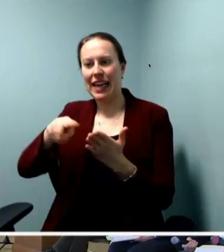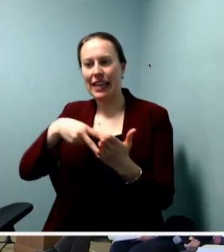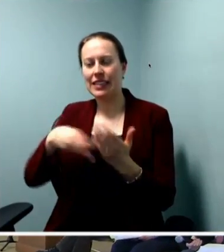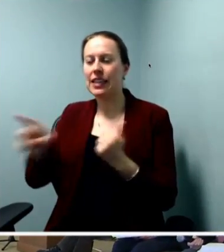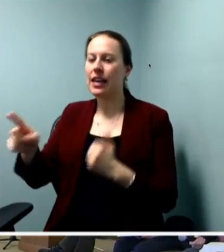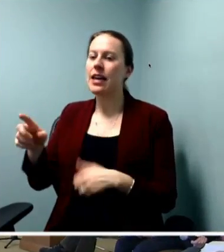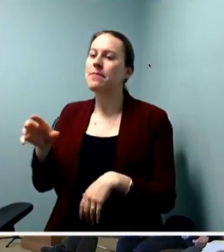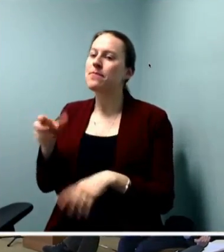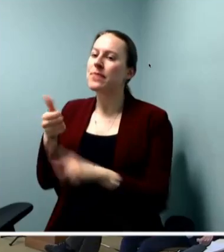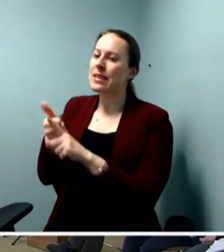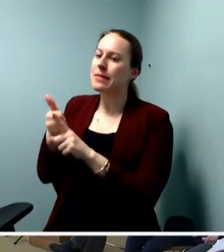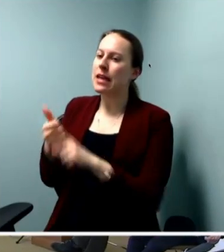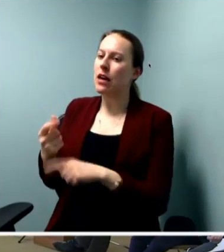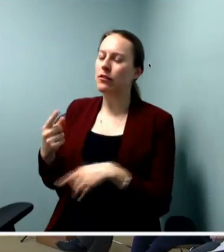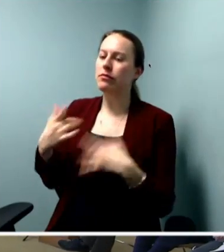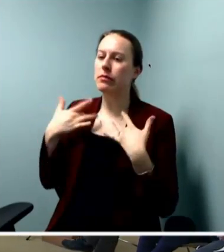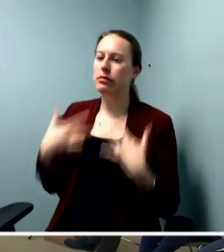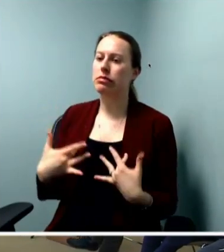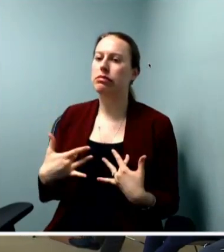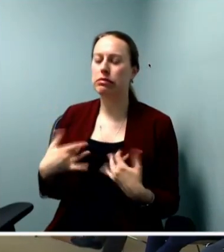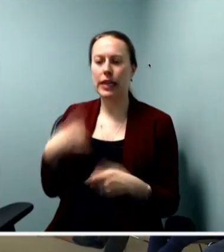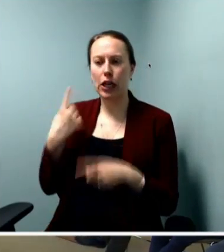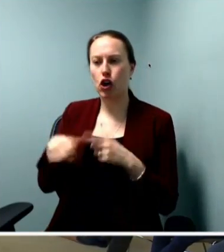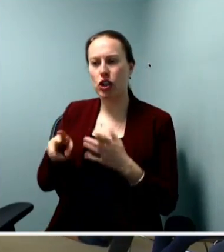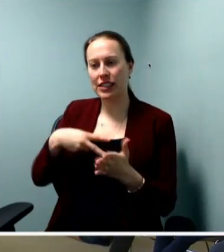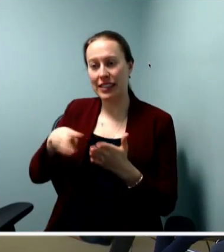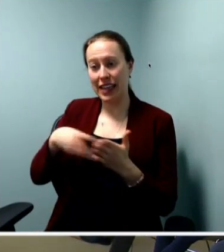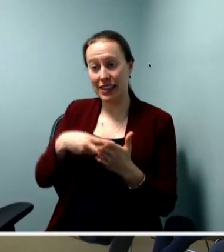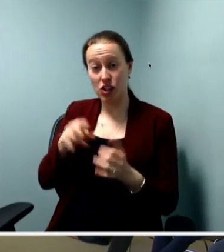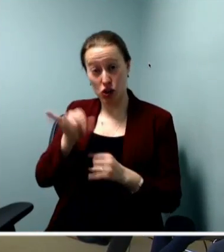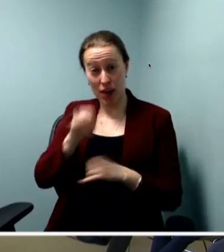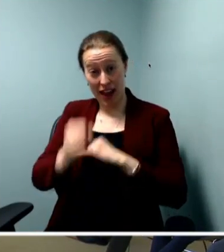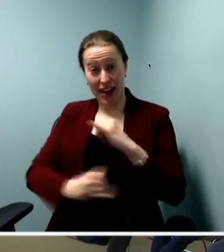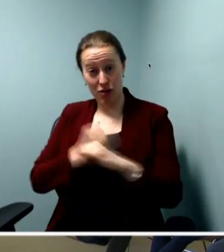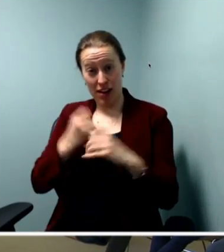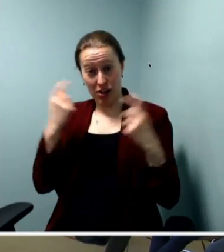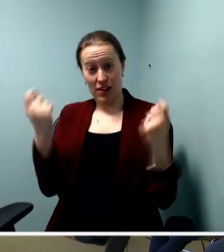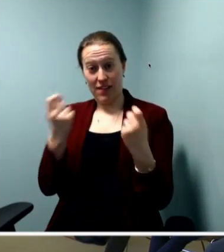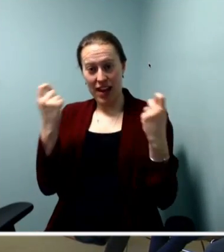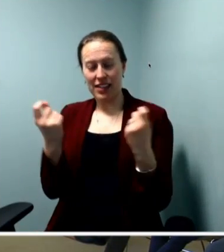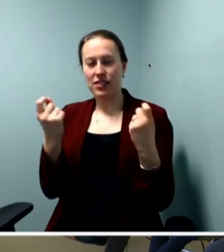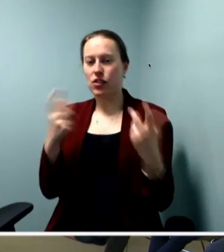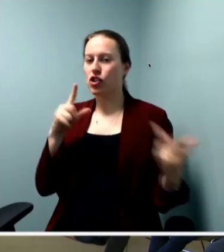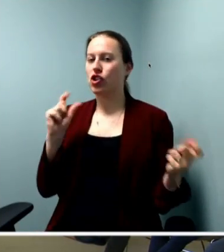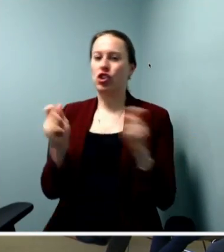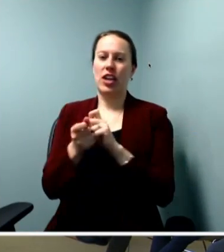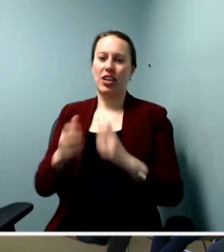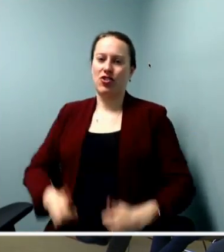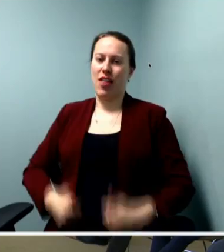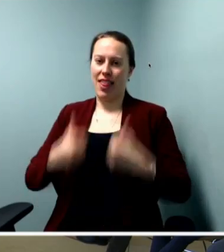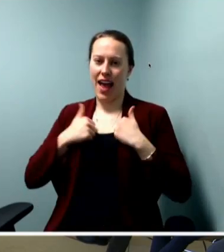So the Wheelchair Dance Festival changed our lives in terms of using contact improv for allowing both of us to be able to dance together.